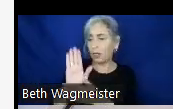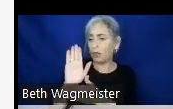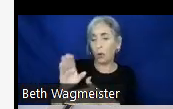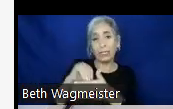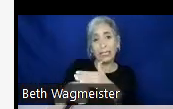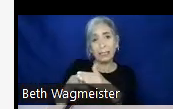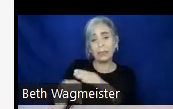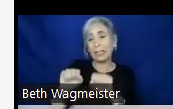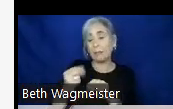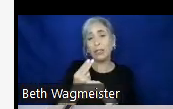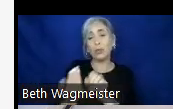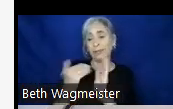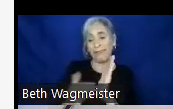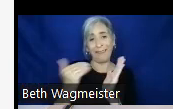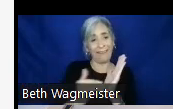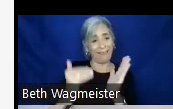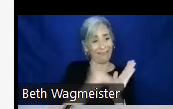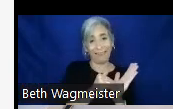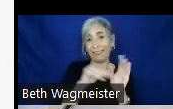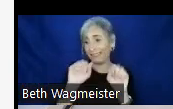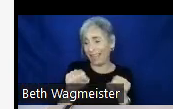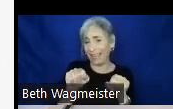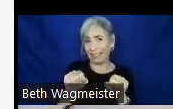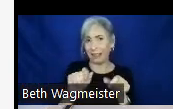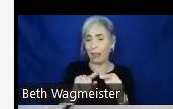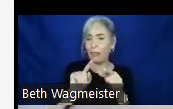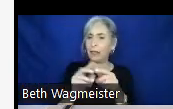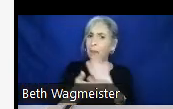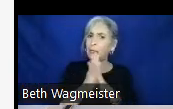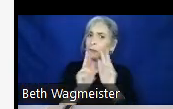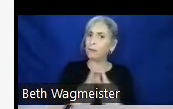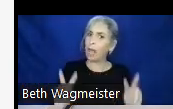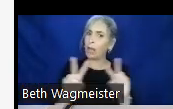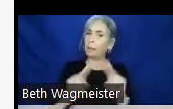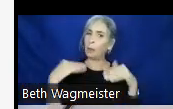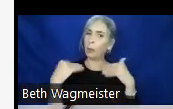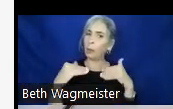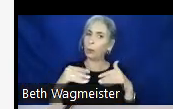reusable and repeatable. That is extremely valuable. In this screen shot you see Sanity